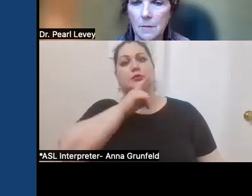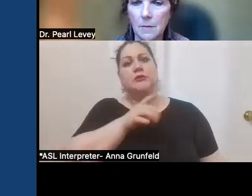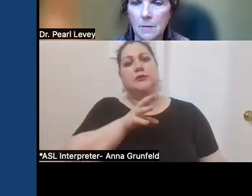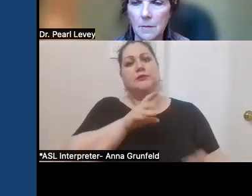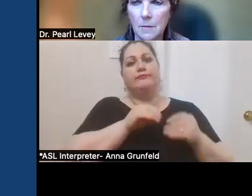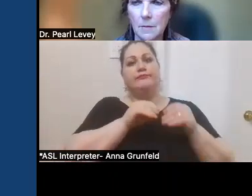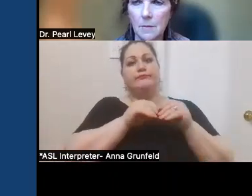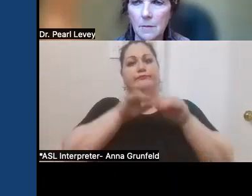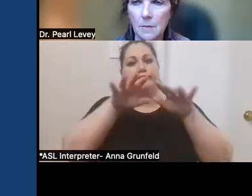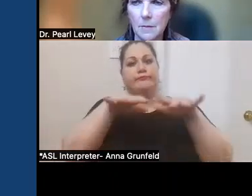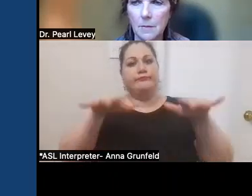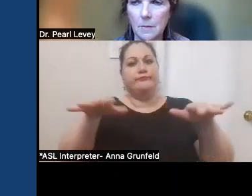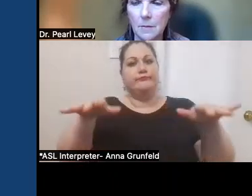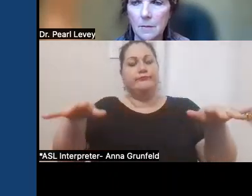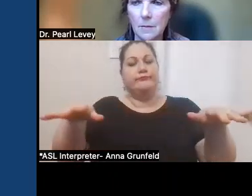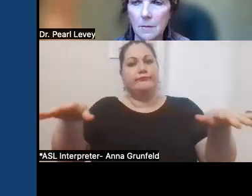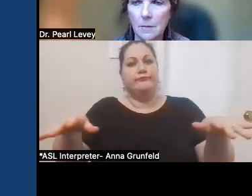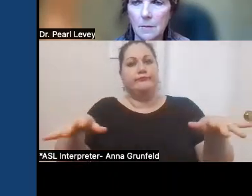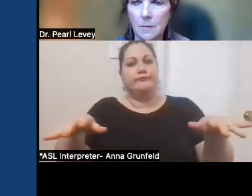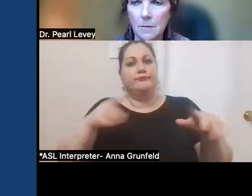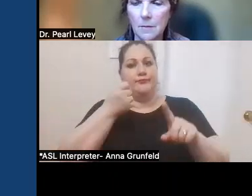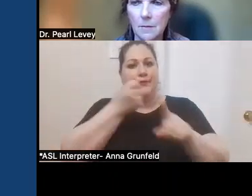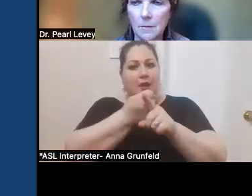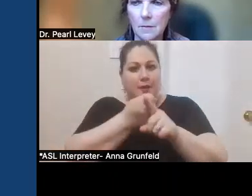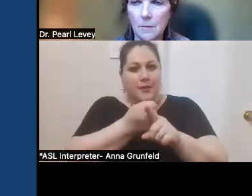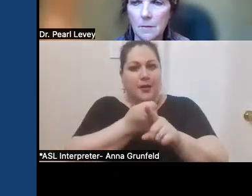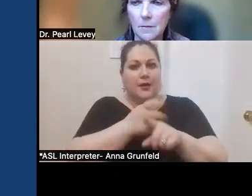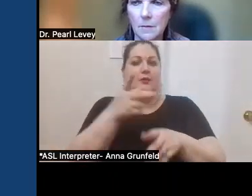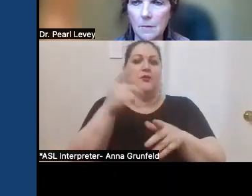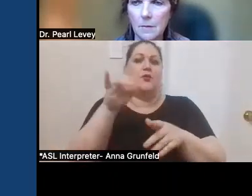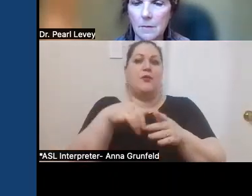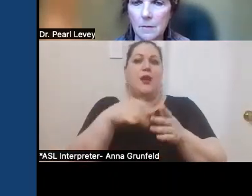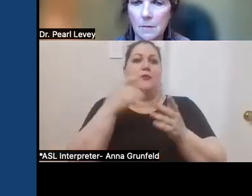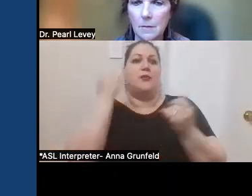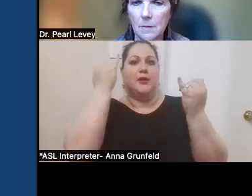requesting accommodations that question about what happens in residency and fellowship and into,